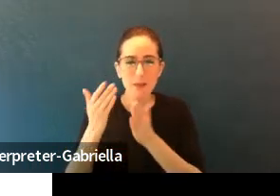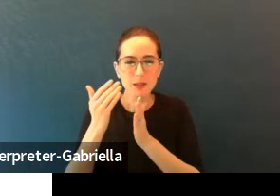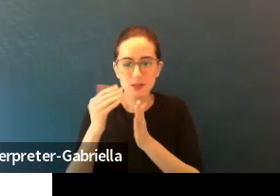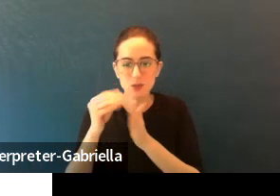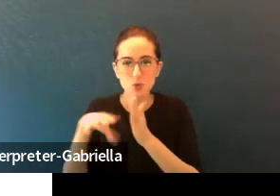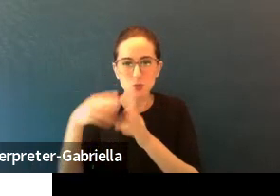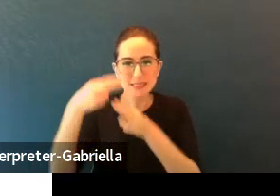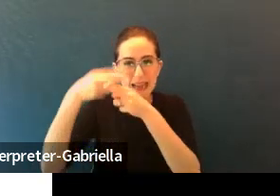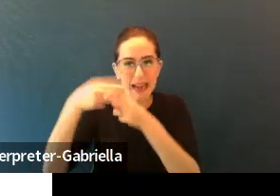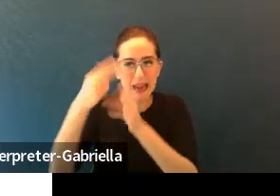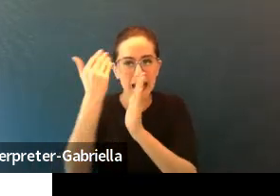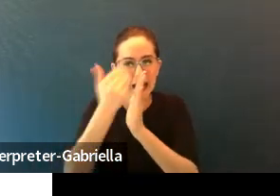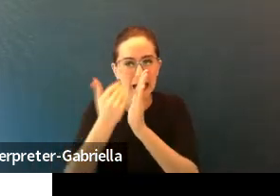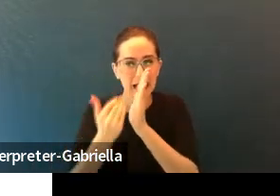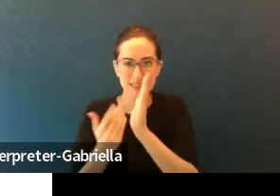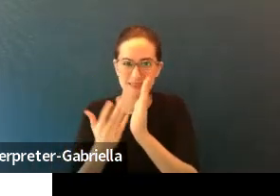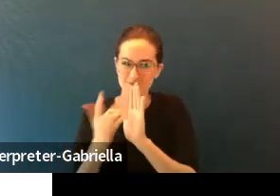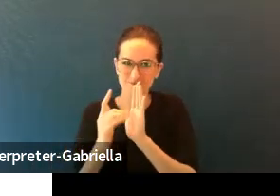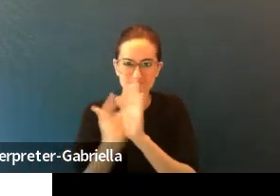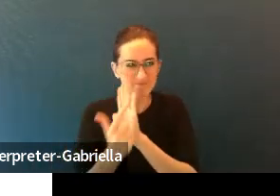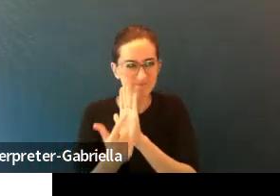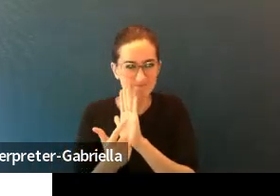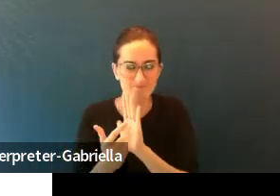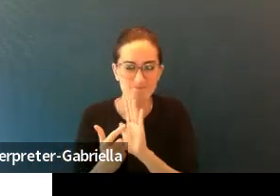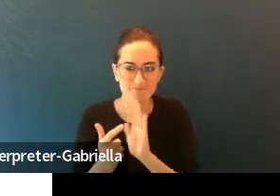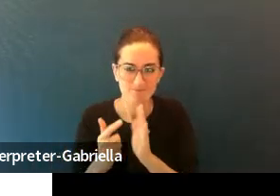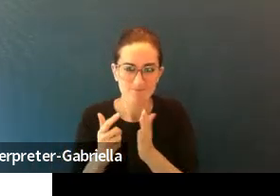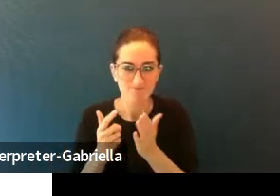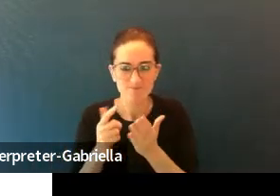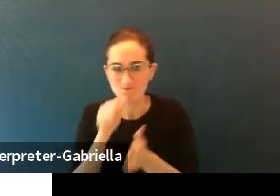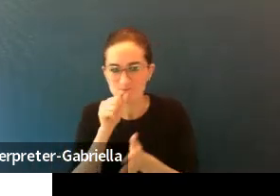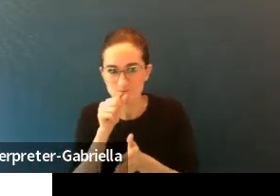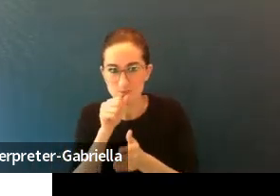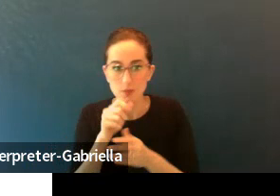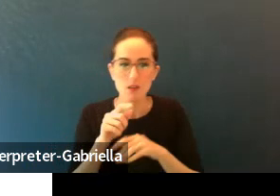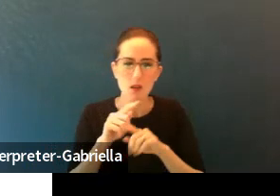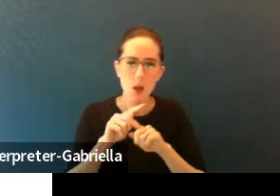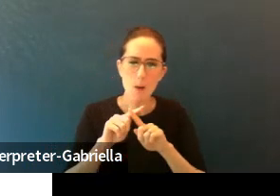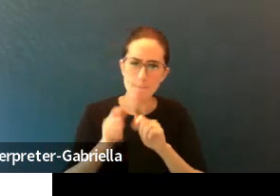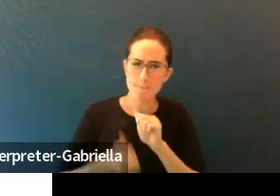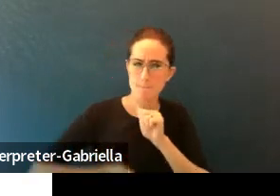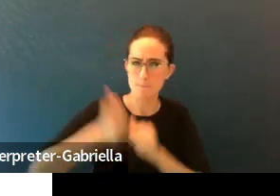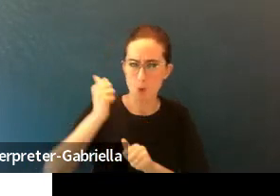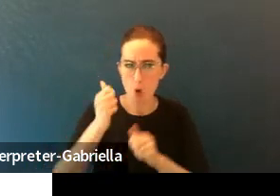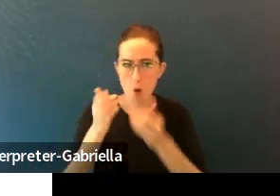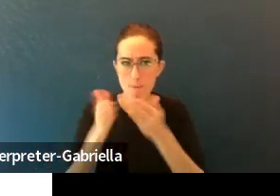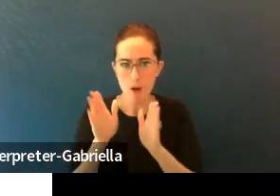you would be interacting with data that you would actually be have access to download some type of a student identifiable data.